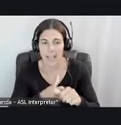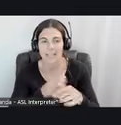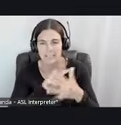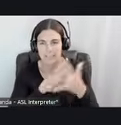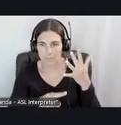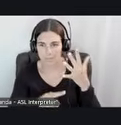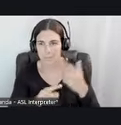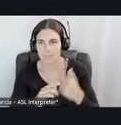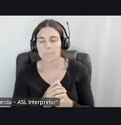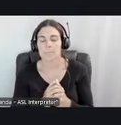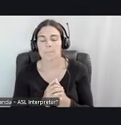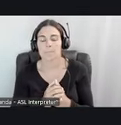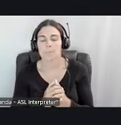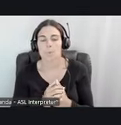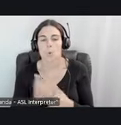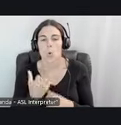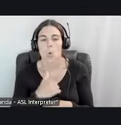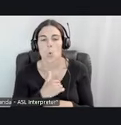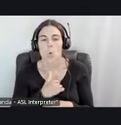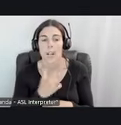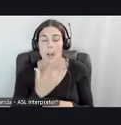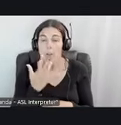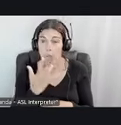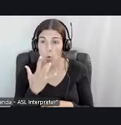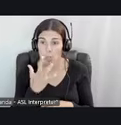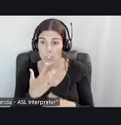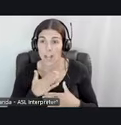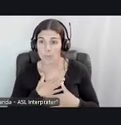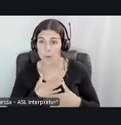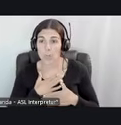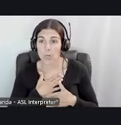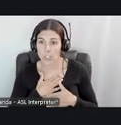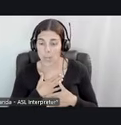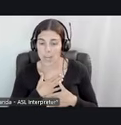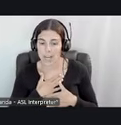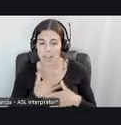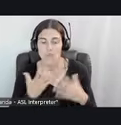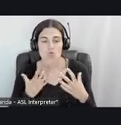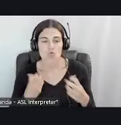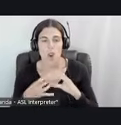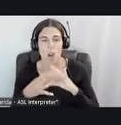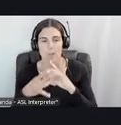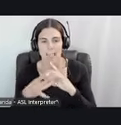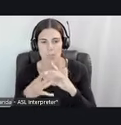Um we are very very fortunate and appreciative of the strong relationship that we have had